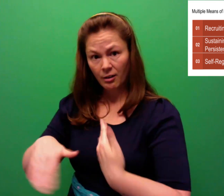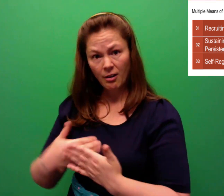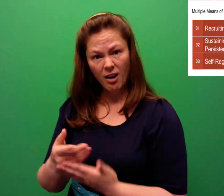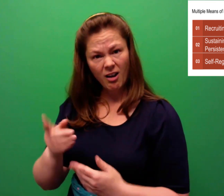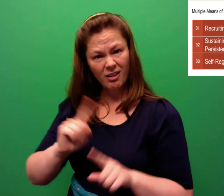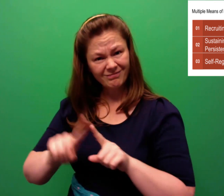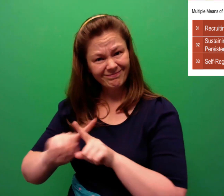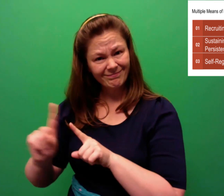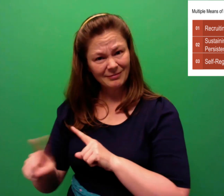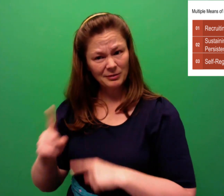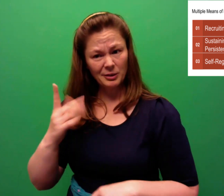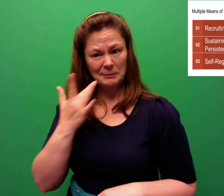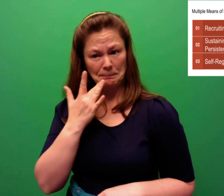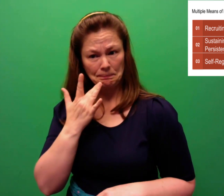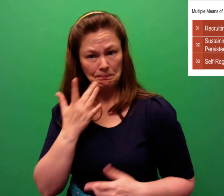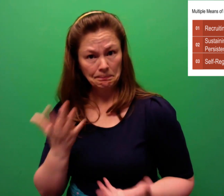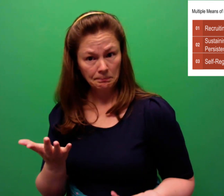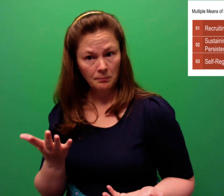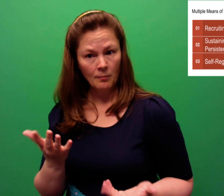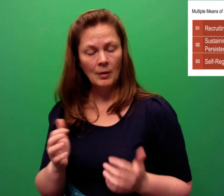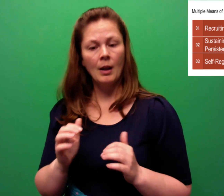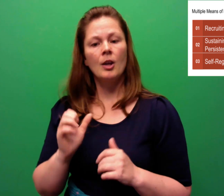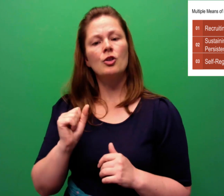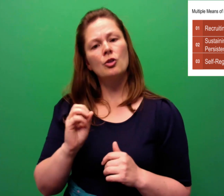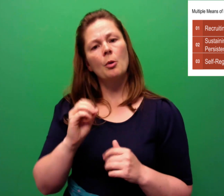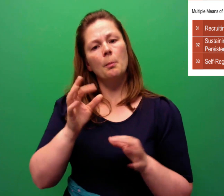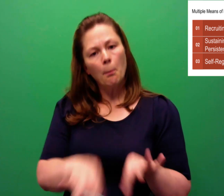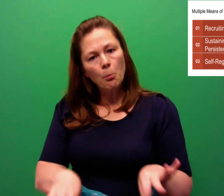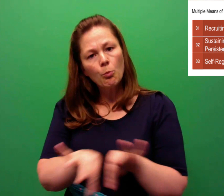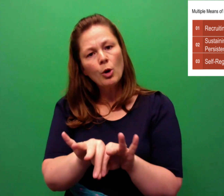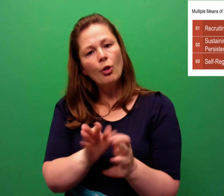plan to meet all of these needs and learning preferences simultaneously, it